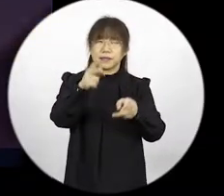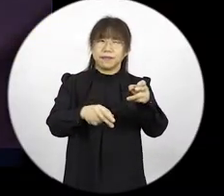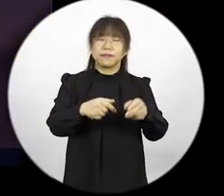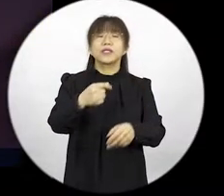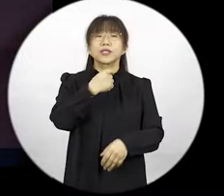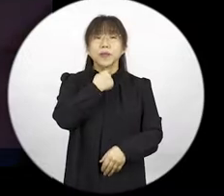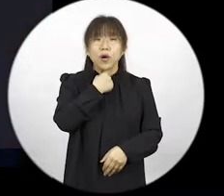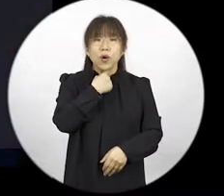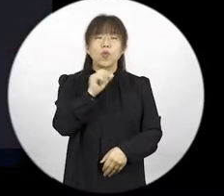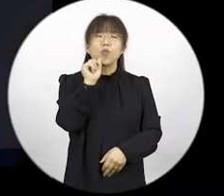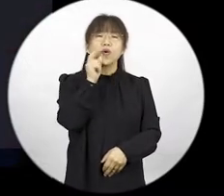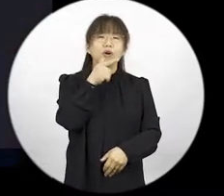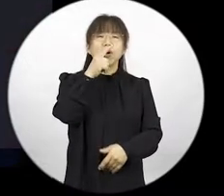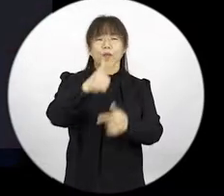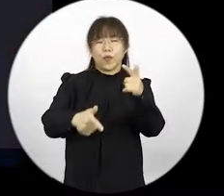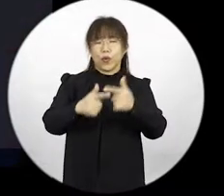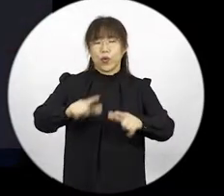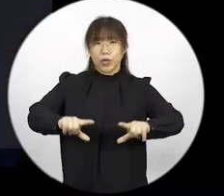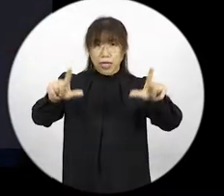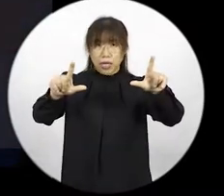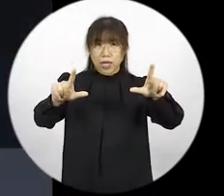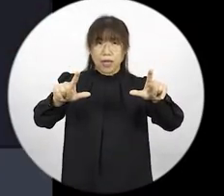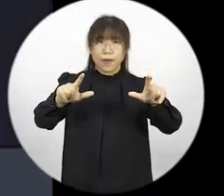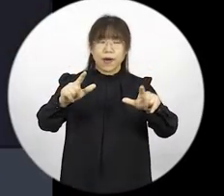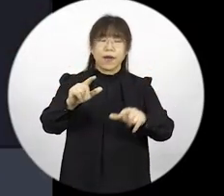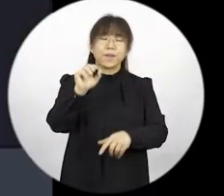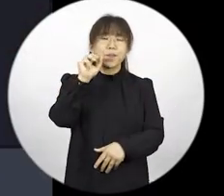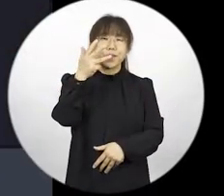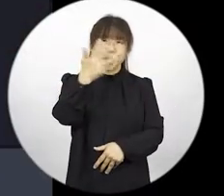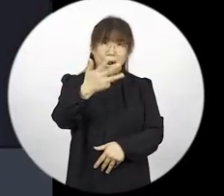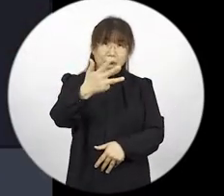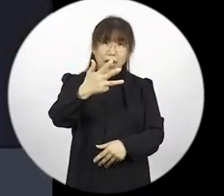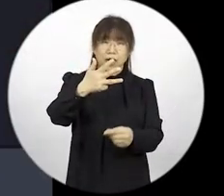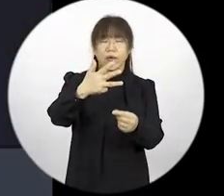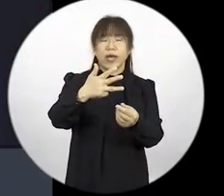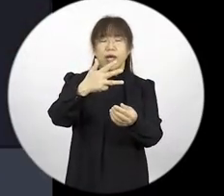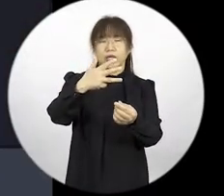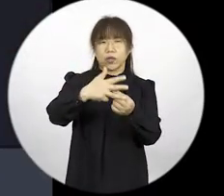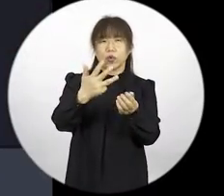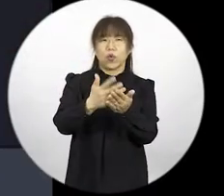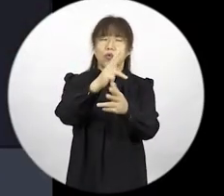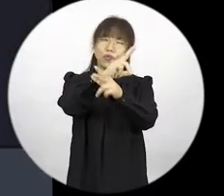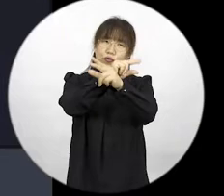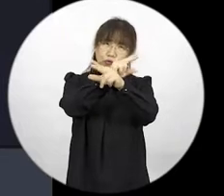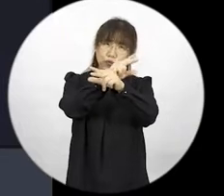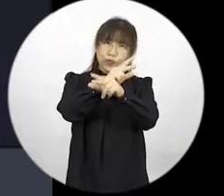and lectures are held 8 times every Monday and Thursday through the Zoom application.